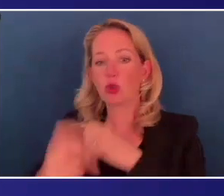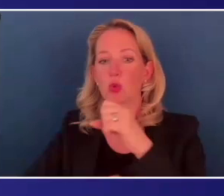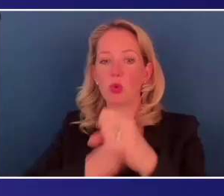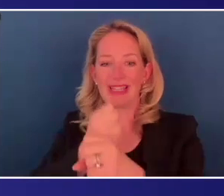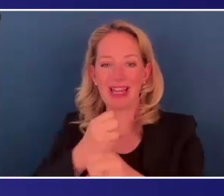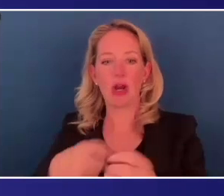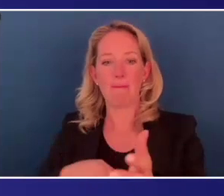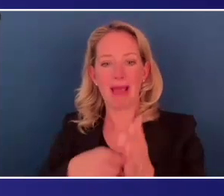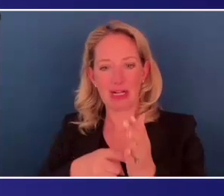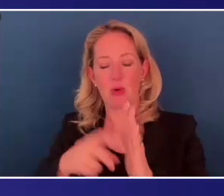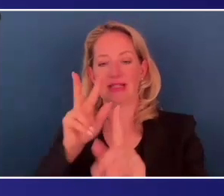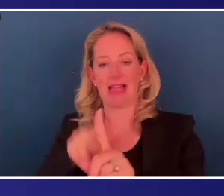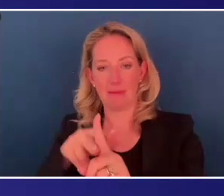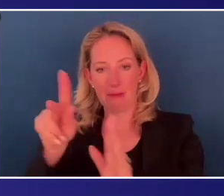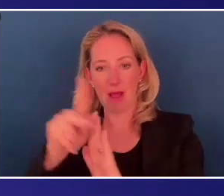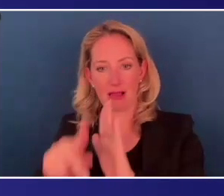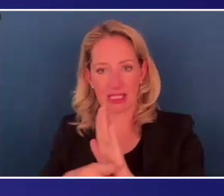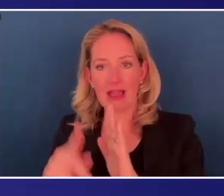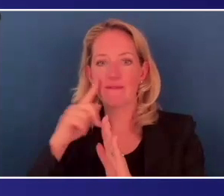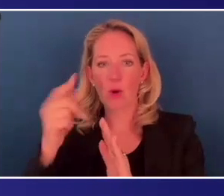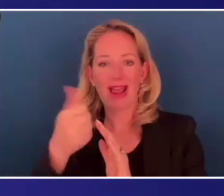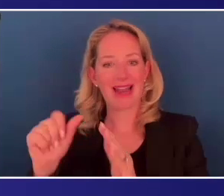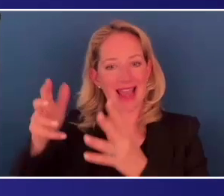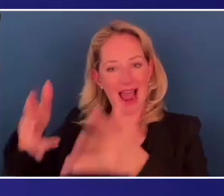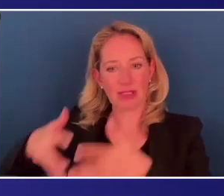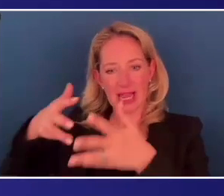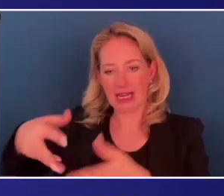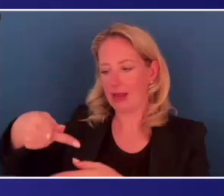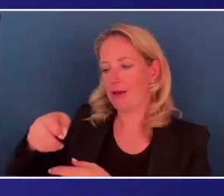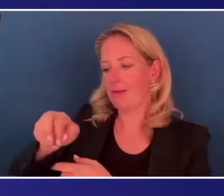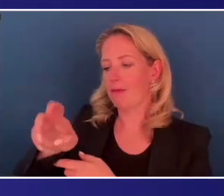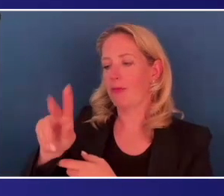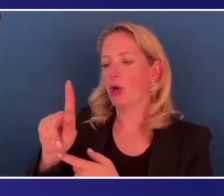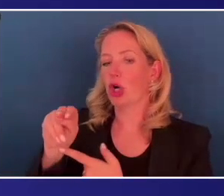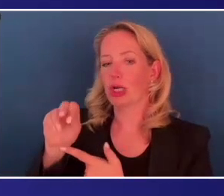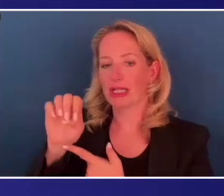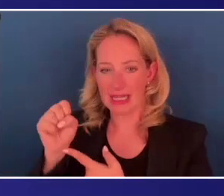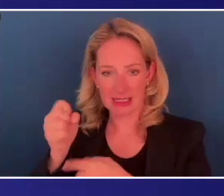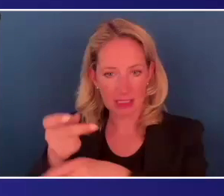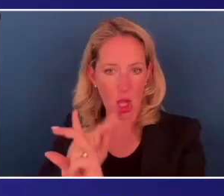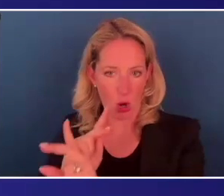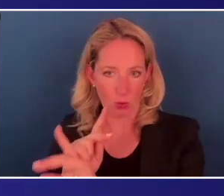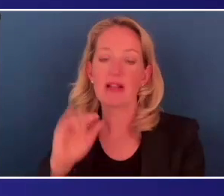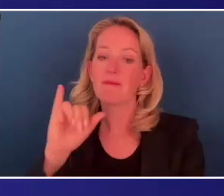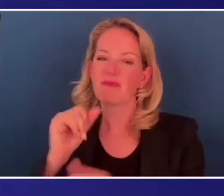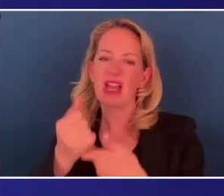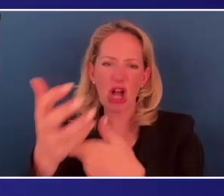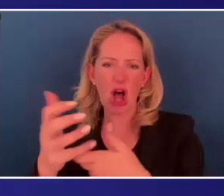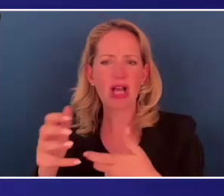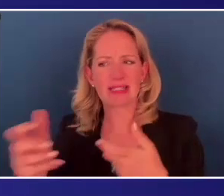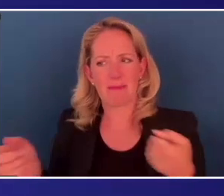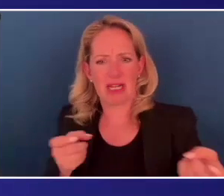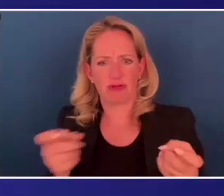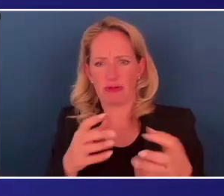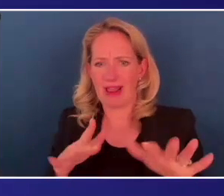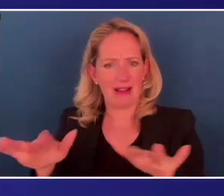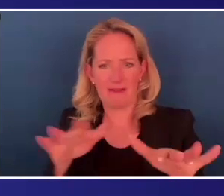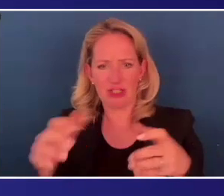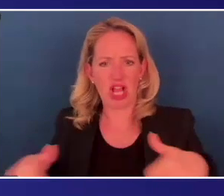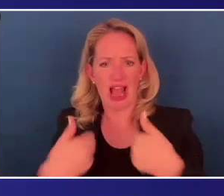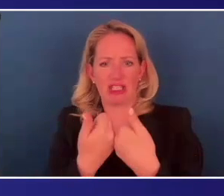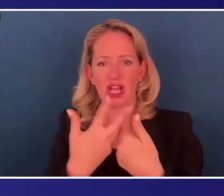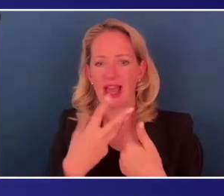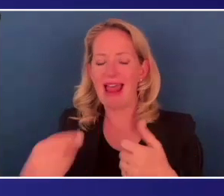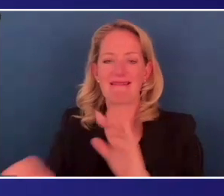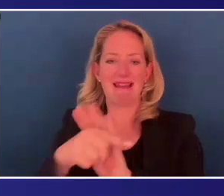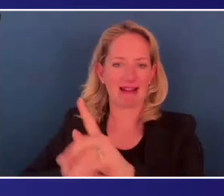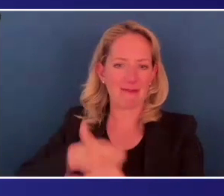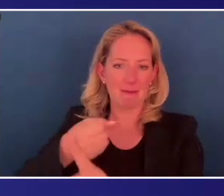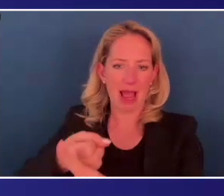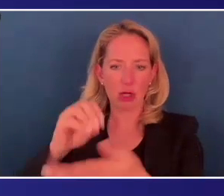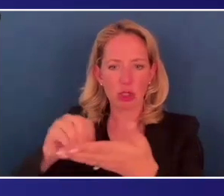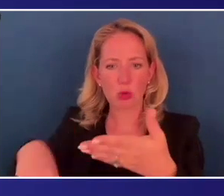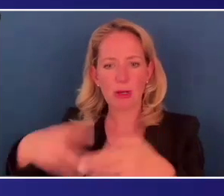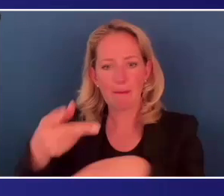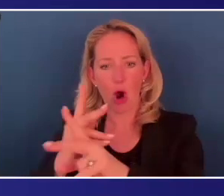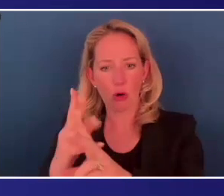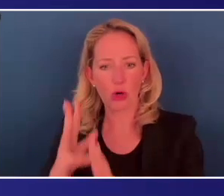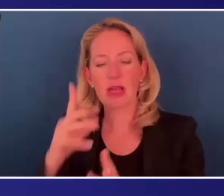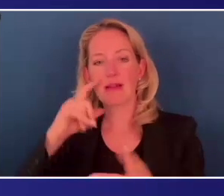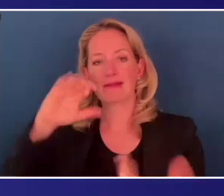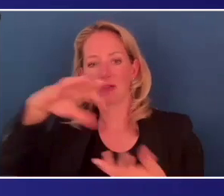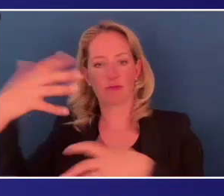This mandate creates administrative challenges for some institutions and negatively impacts administrative challenges for some institutions and negatively impact student borrowers by disrupting and negatively impact student borrowers by disrupting established servicing relationships.